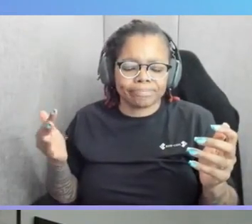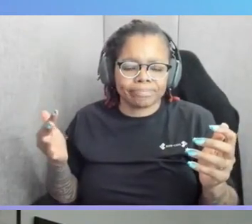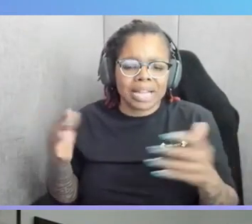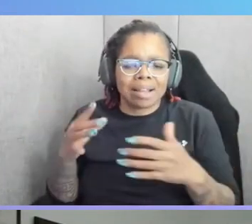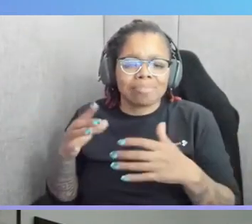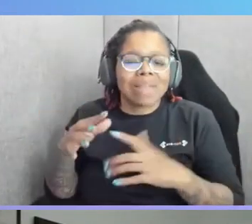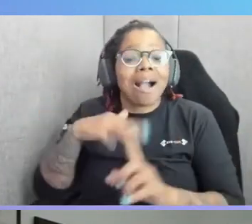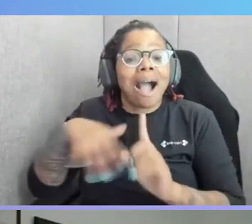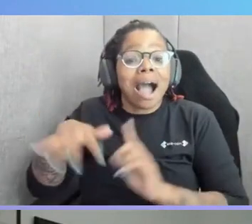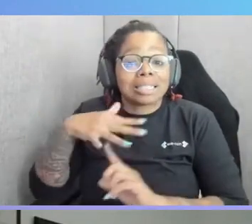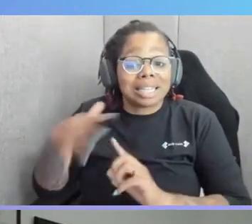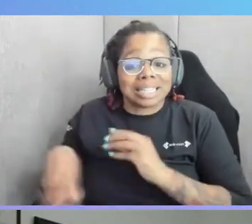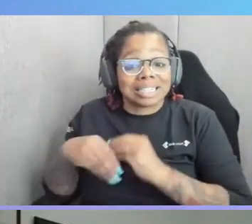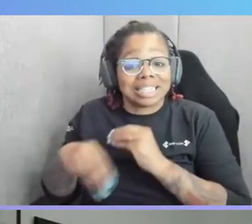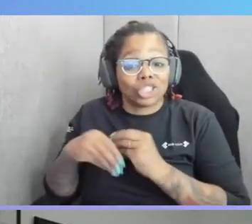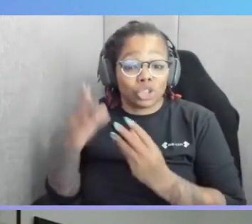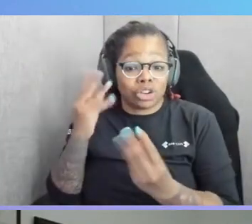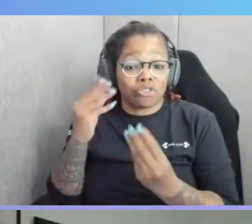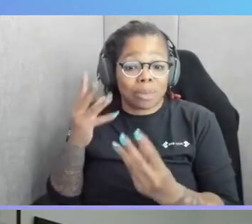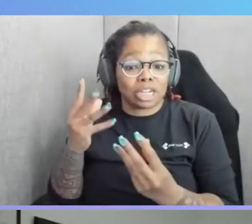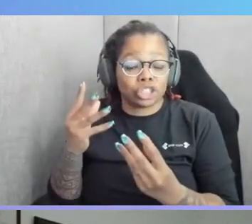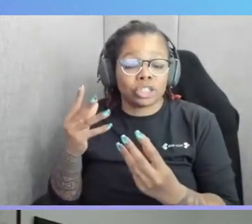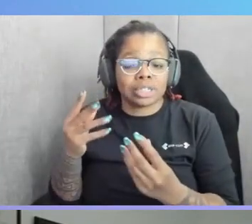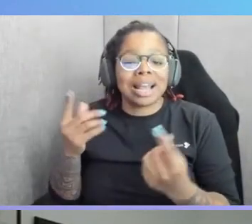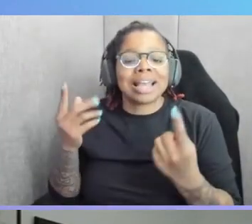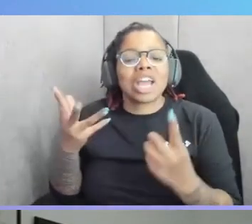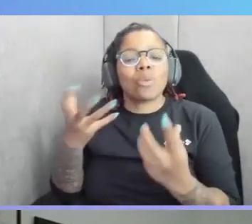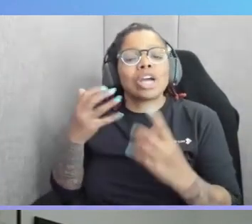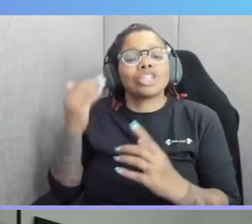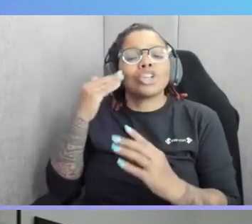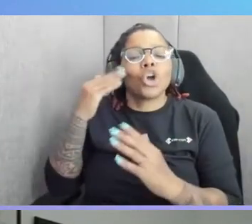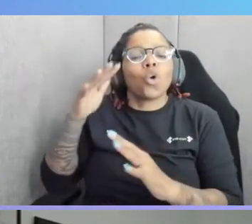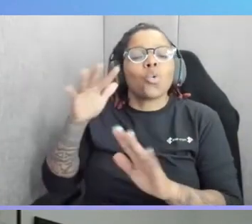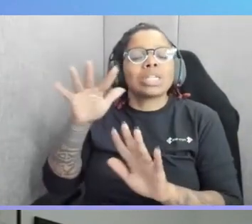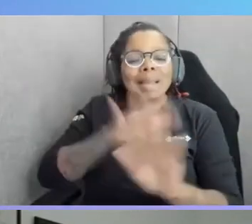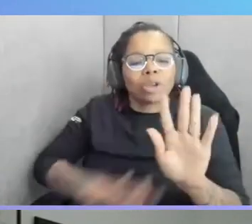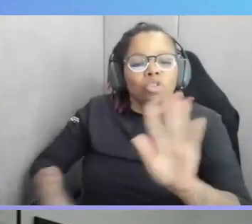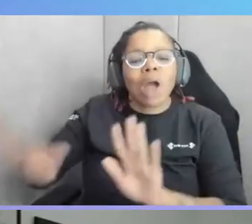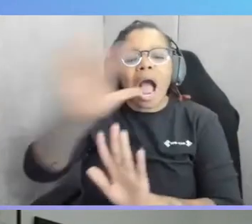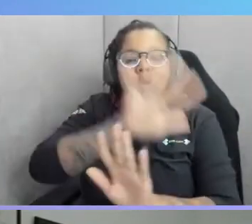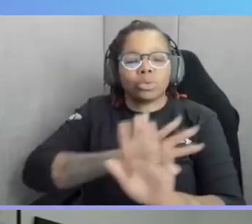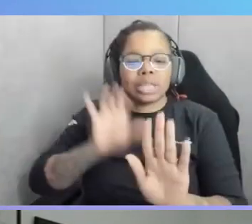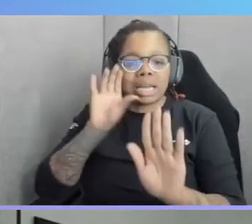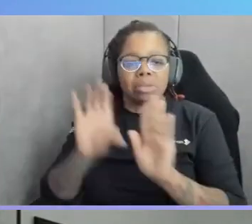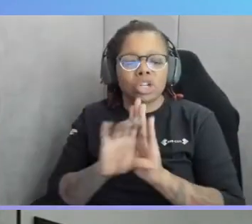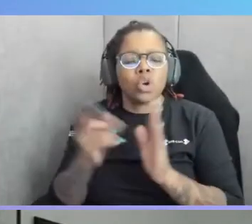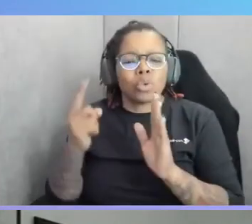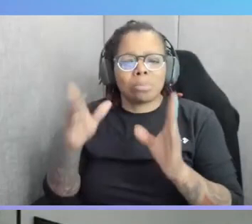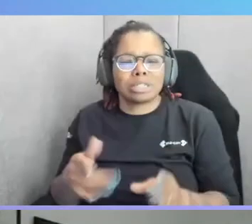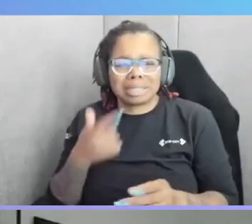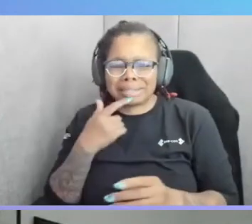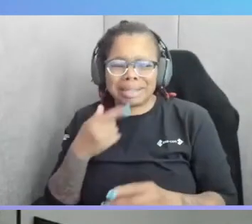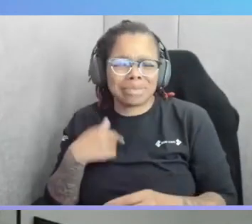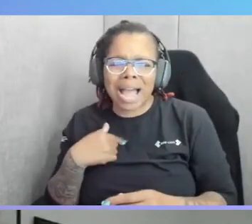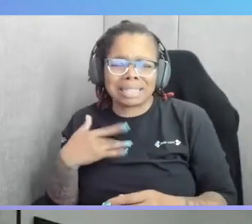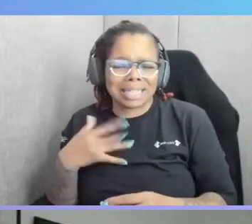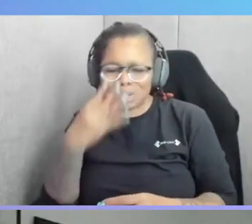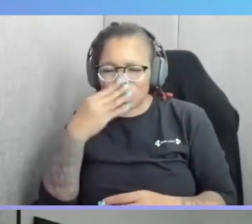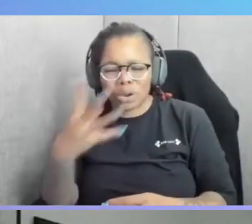image information was the context around the image. So one person said, I wouldn't normally care, but I'm thinking that